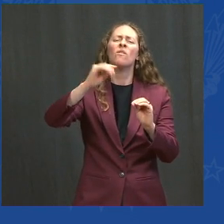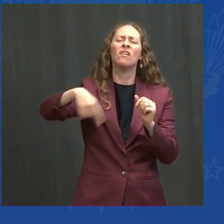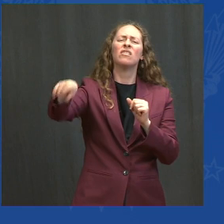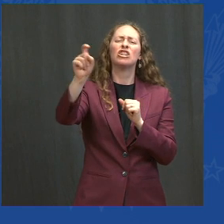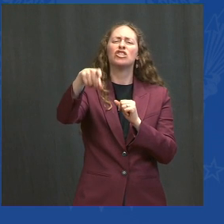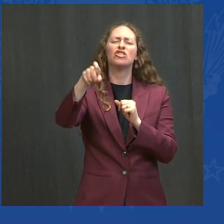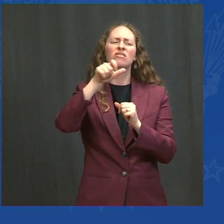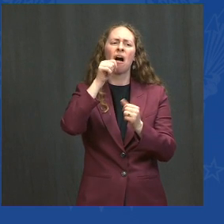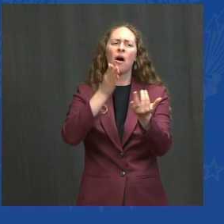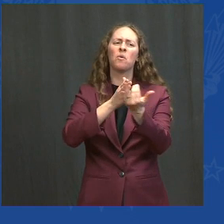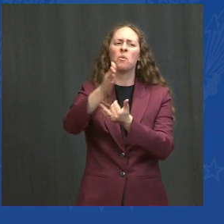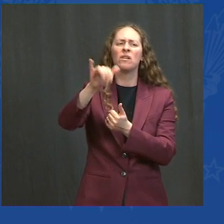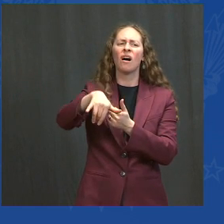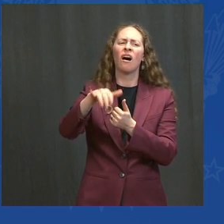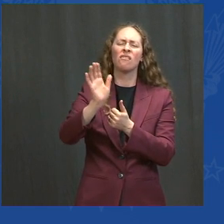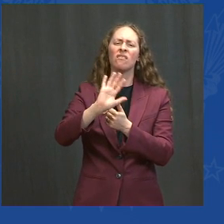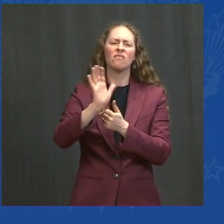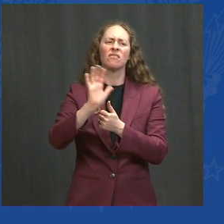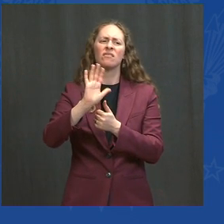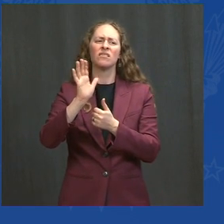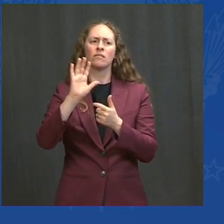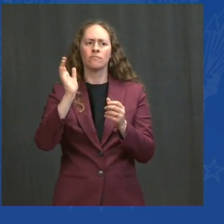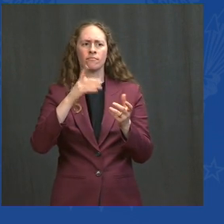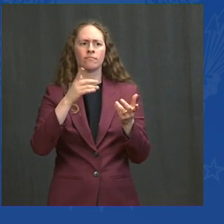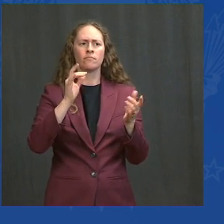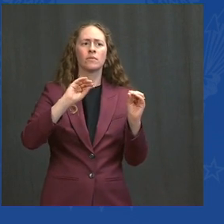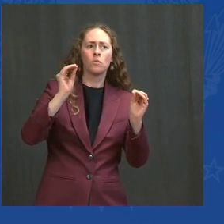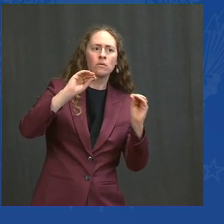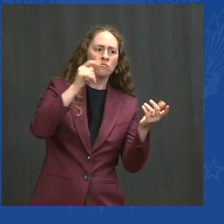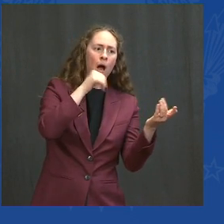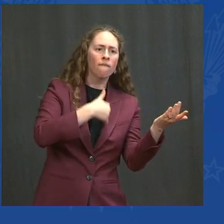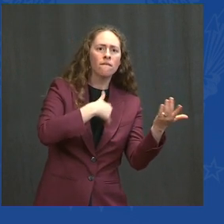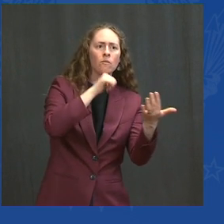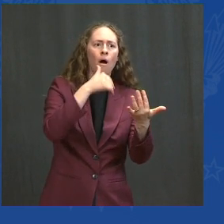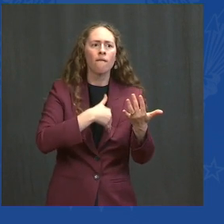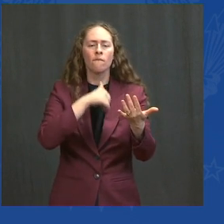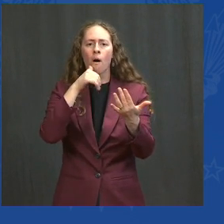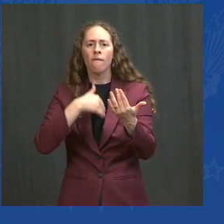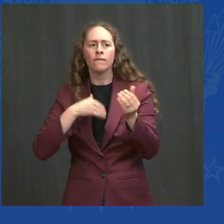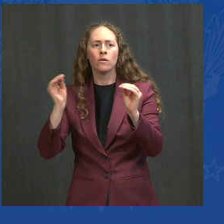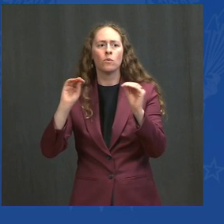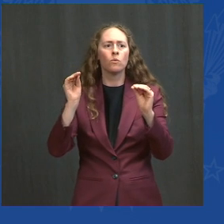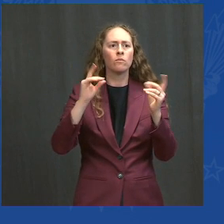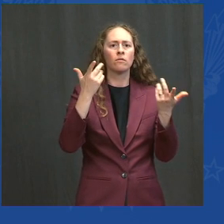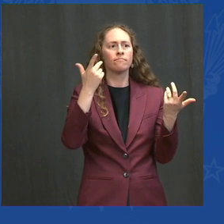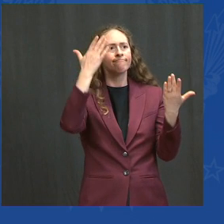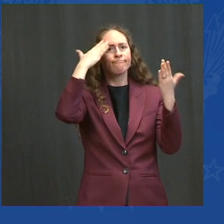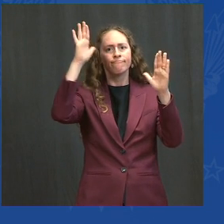to the Internet -- know when to buy, know when to sell, and know what's going on. You know, back in 1936,